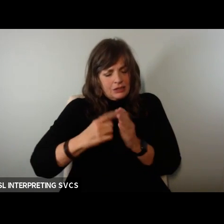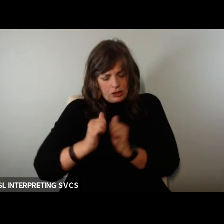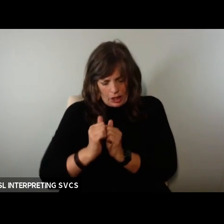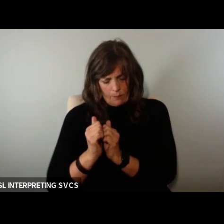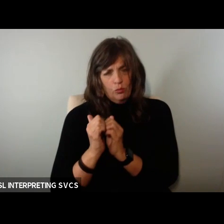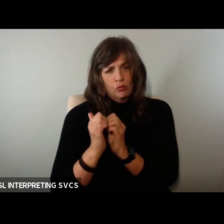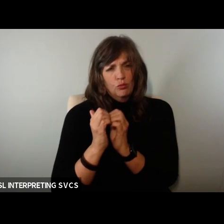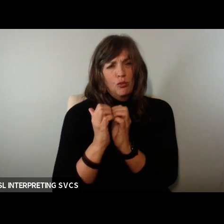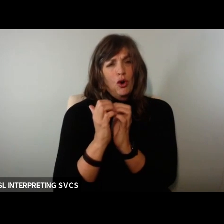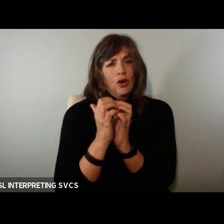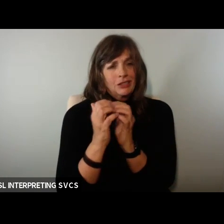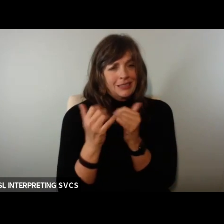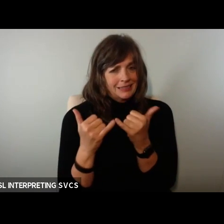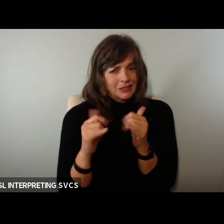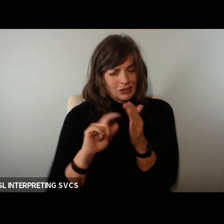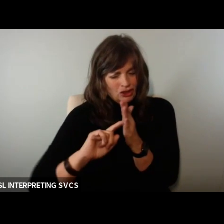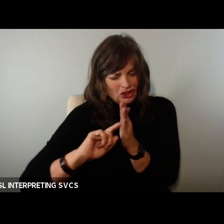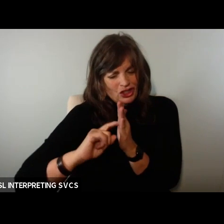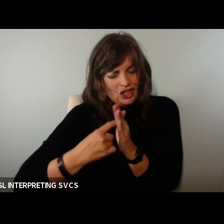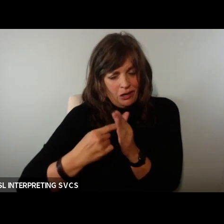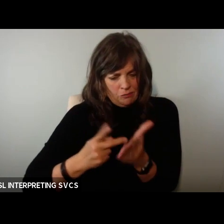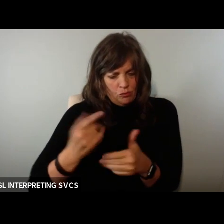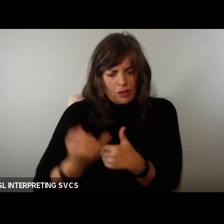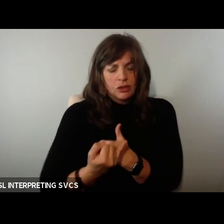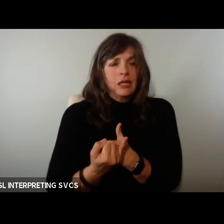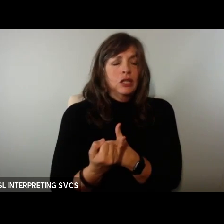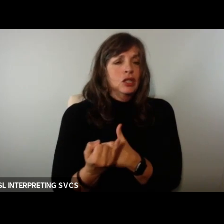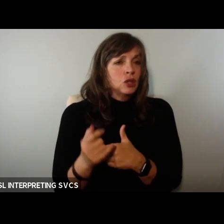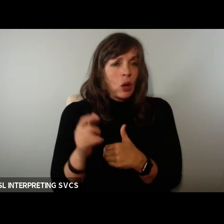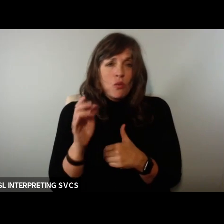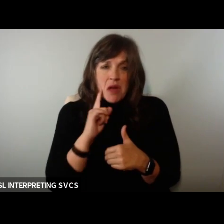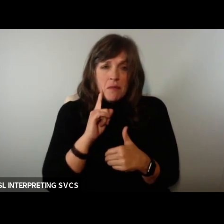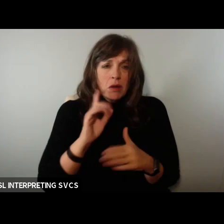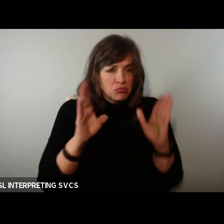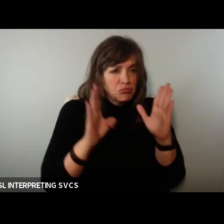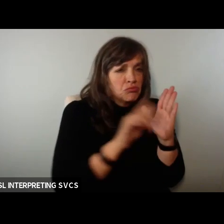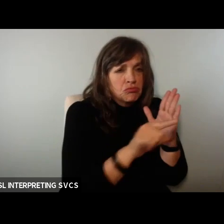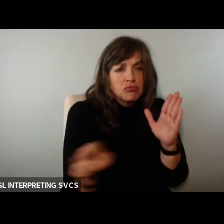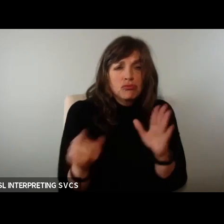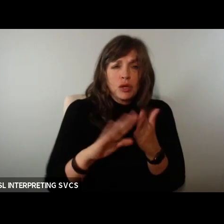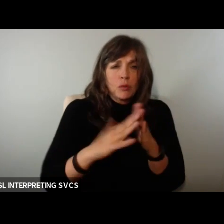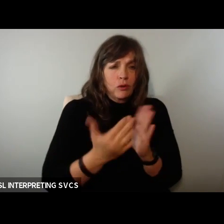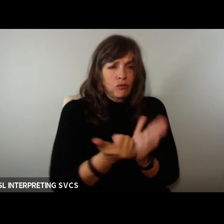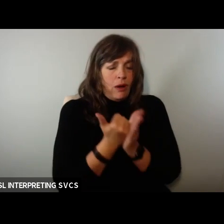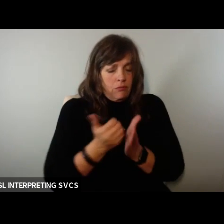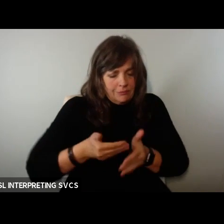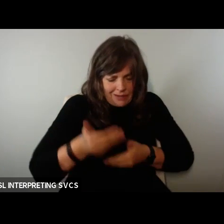So we have been listening to the community to dictate our next steps. That being said, we've heard some calls